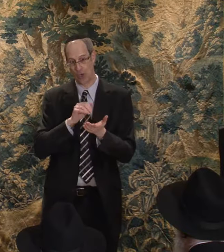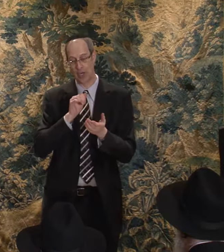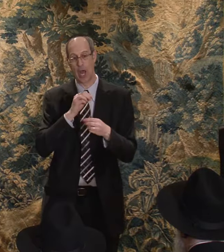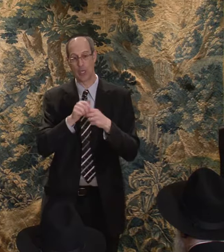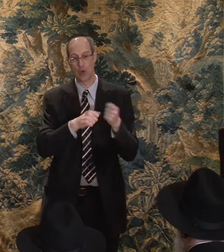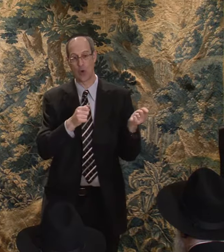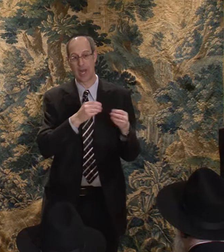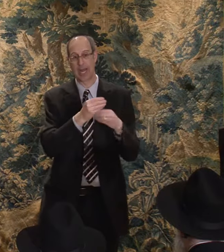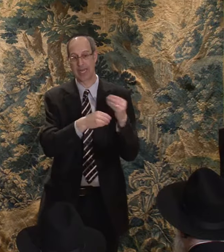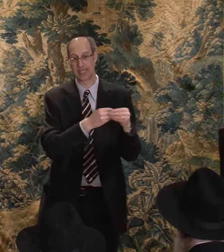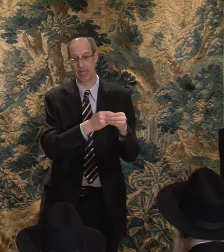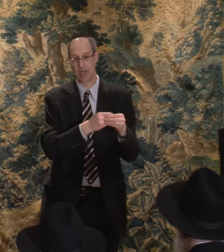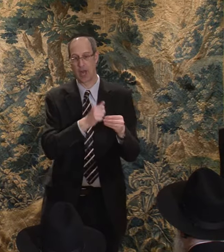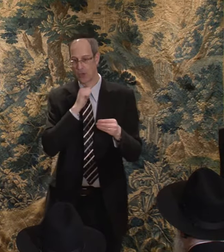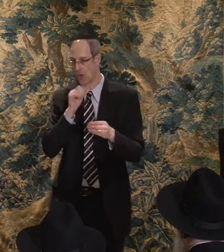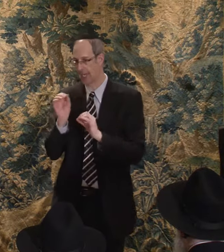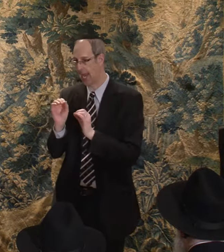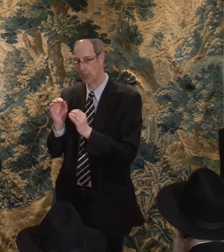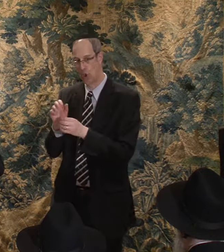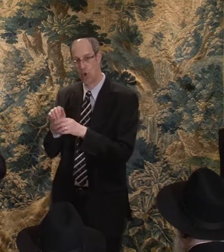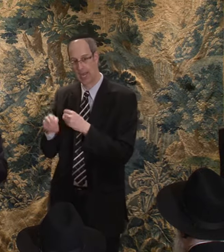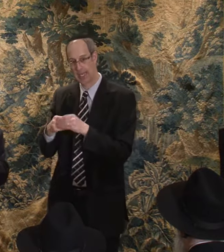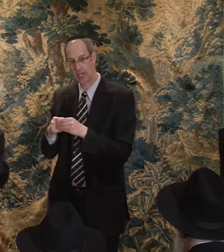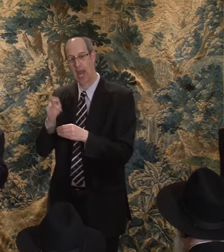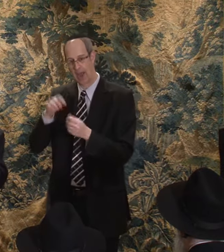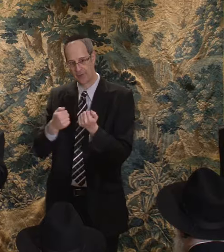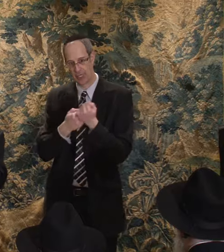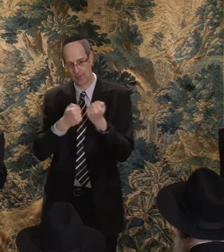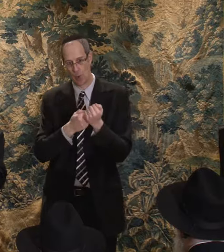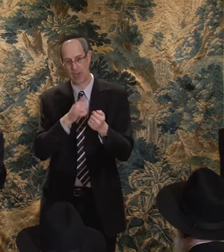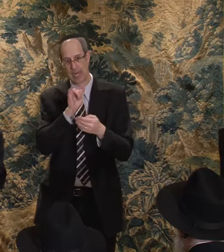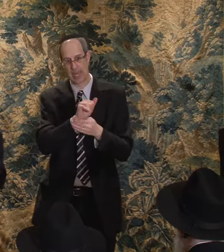terror Shana so I said we have to support method of it and make sure that